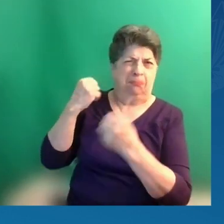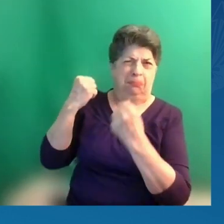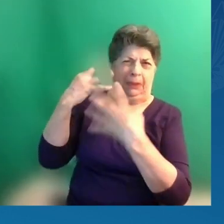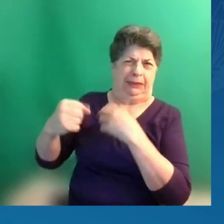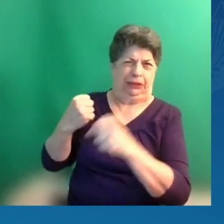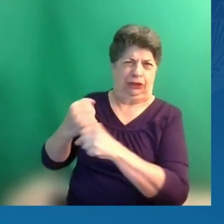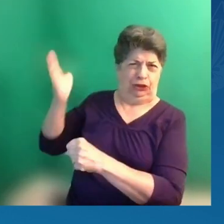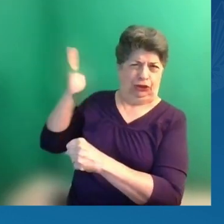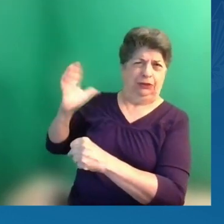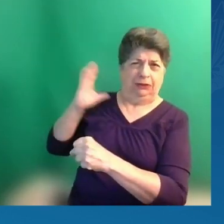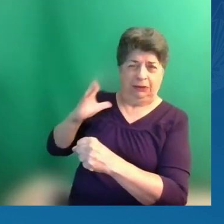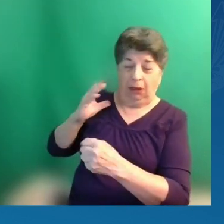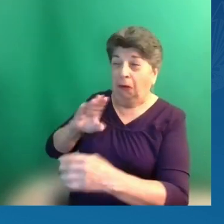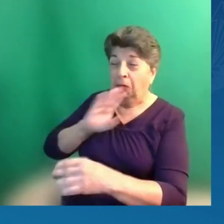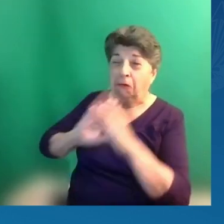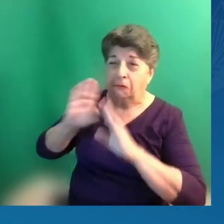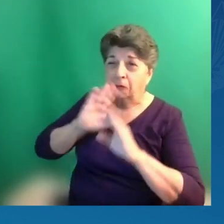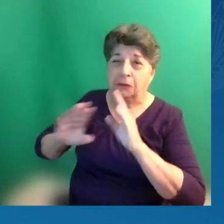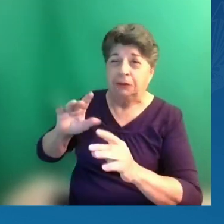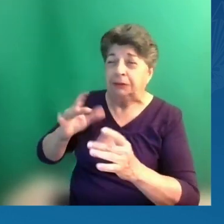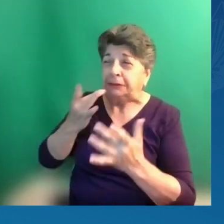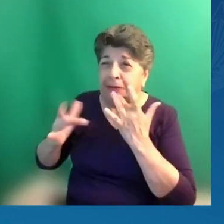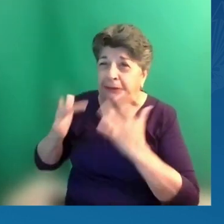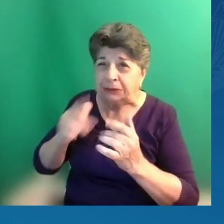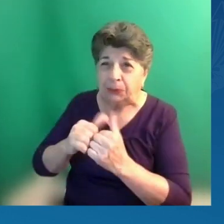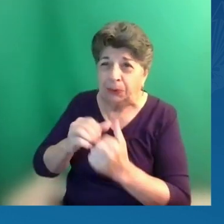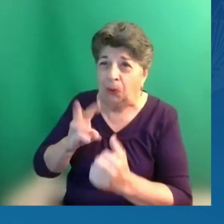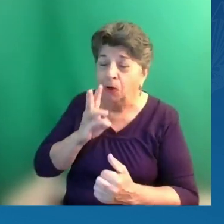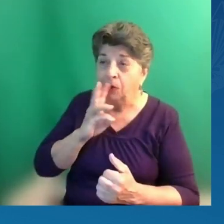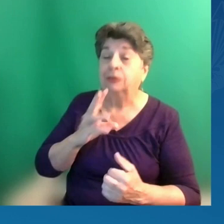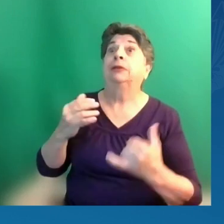this crisis, and so many water related crises around the world.